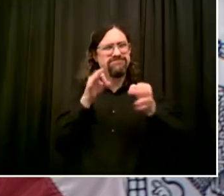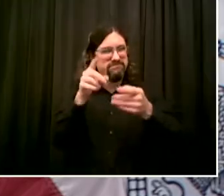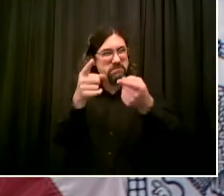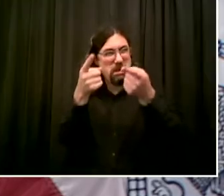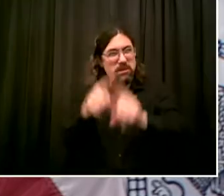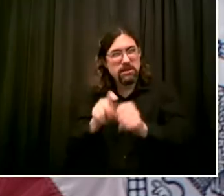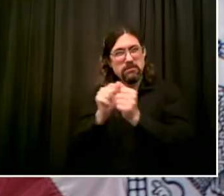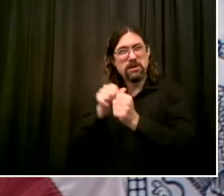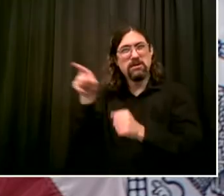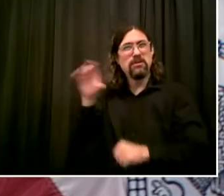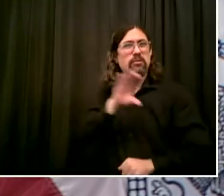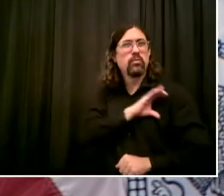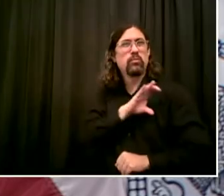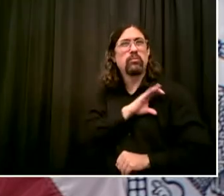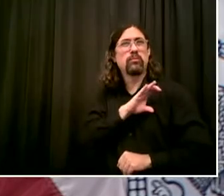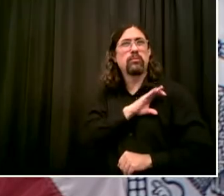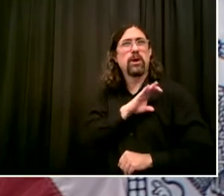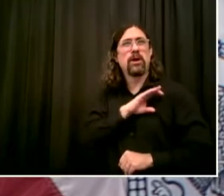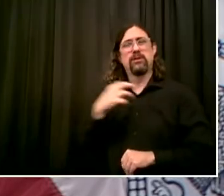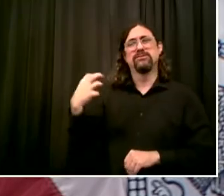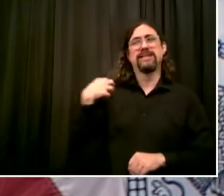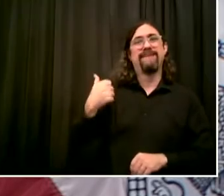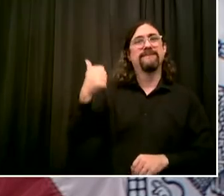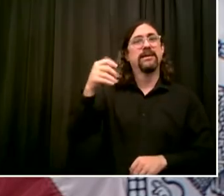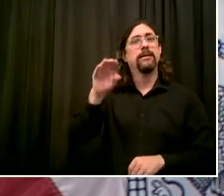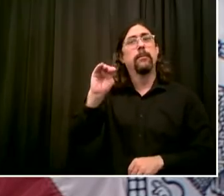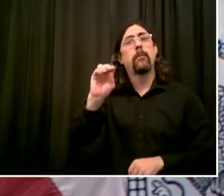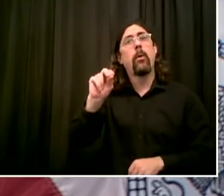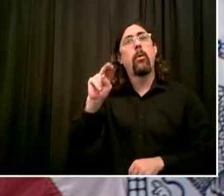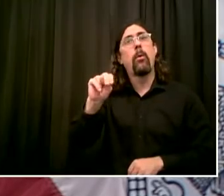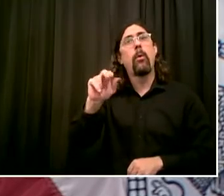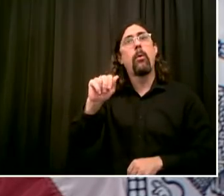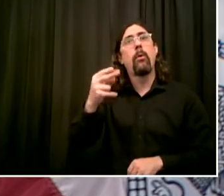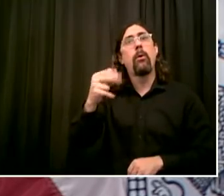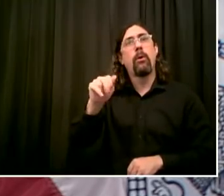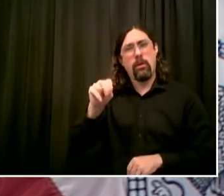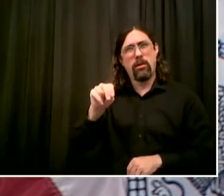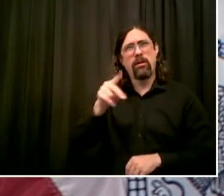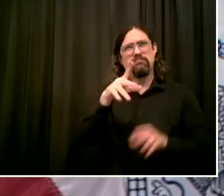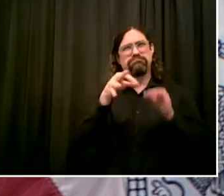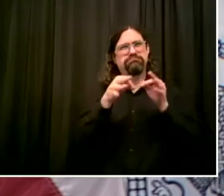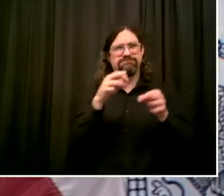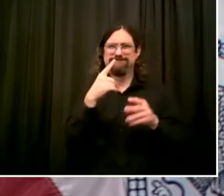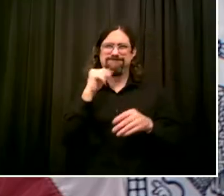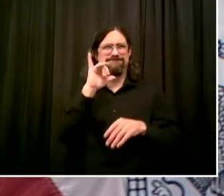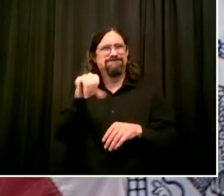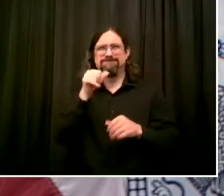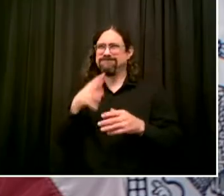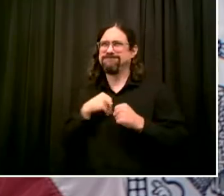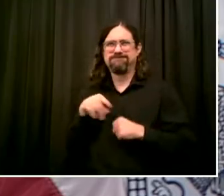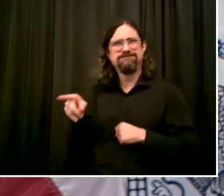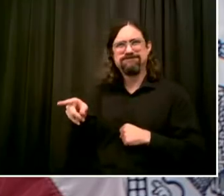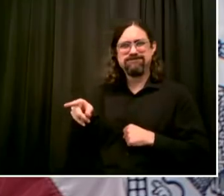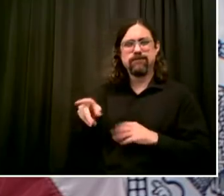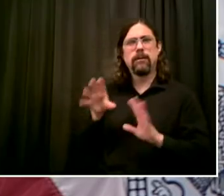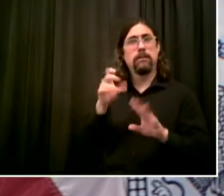THE SAME THING YOU DESCRIBED AN INCIDENT INVOLVING TERRY MONAHAN AS UNACCEPTABLE . WE HAVE SE EN